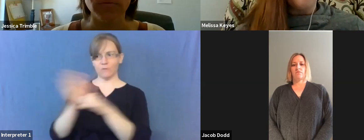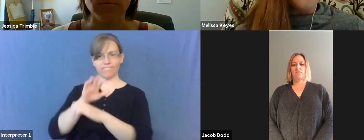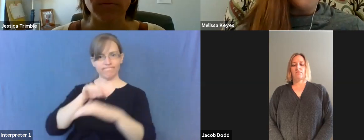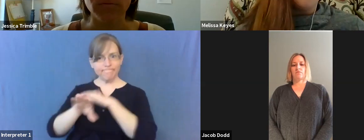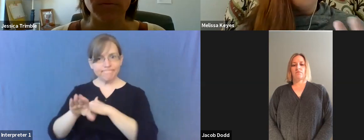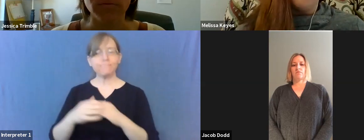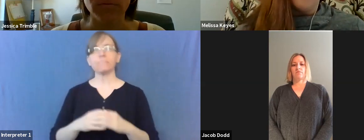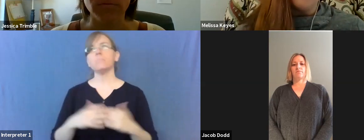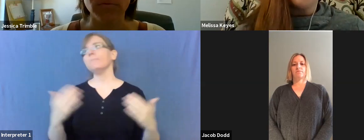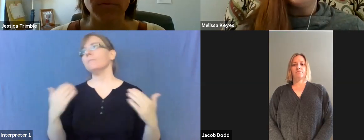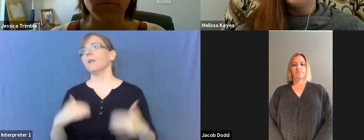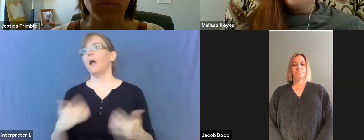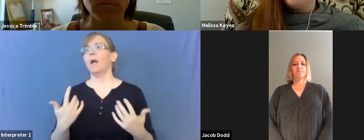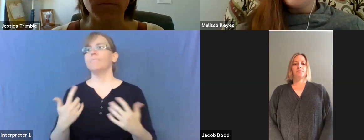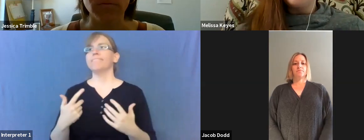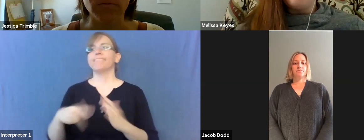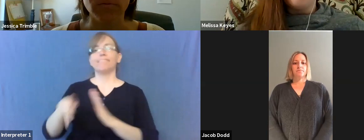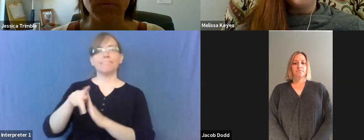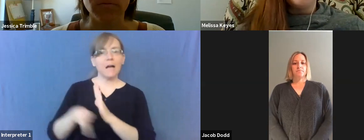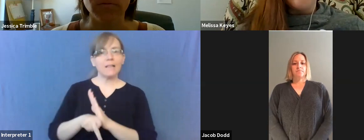and practices in institutions, trying to better understand